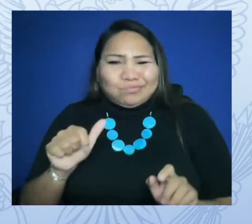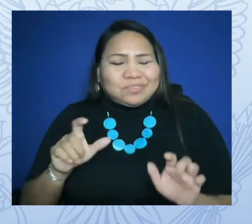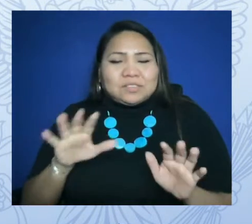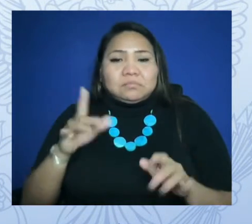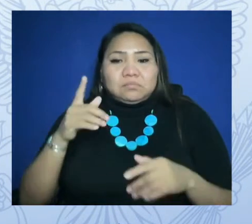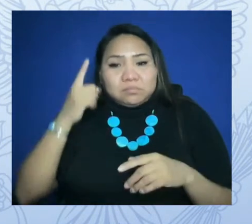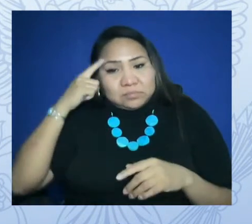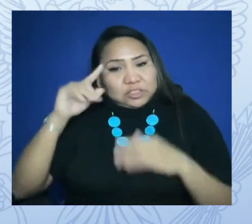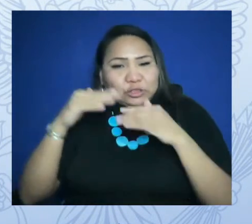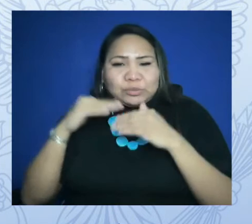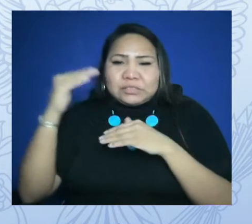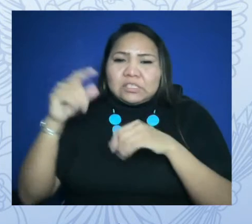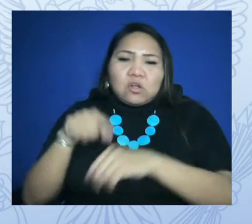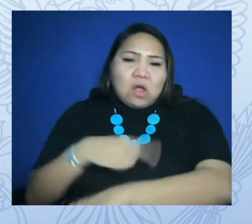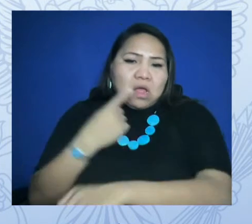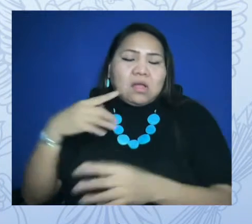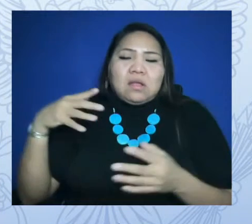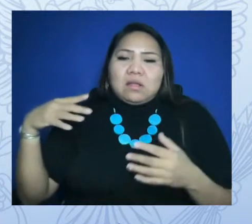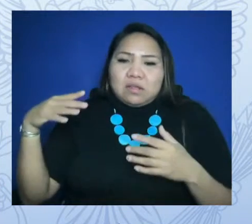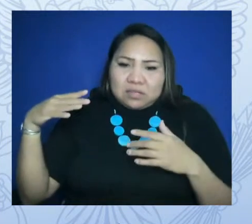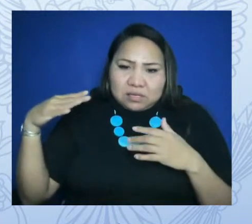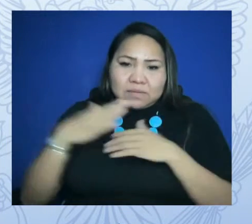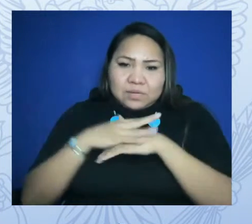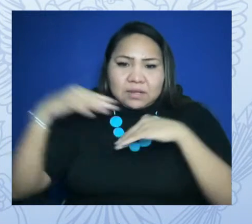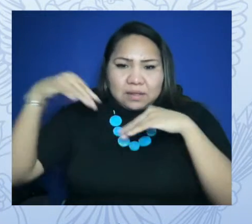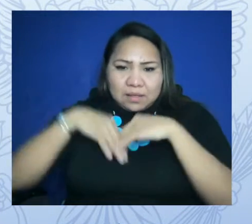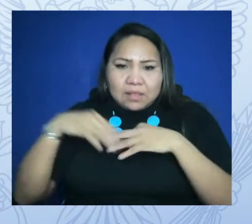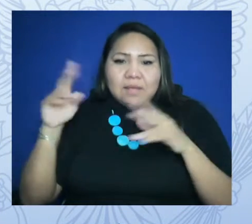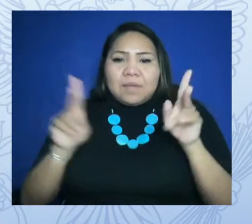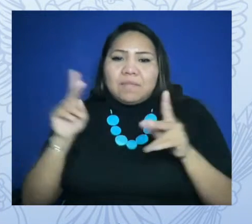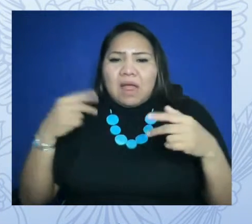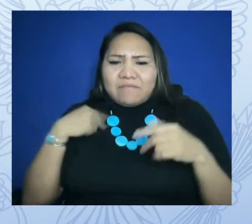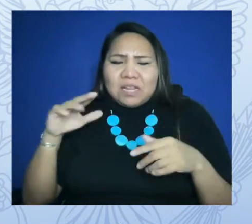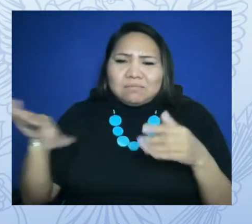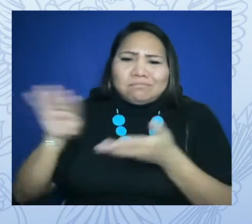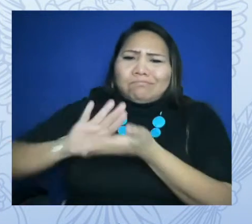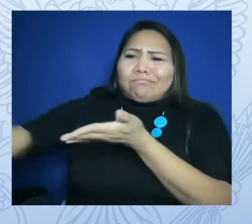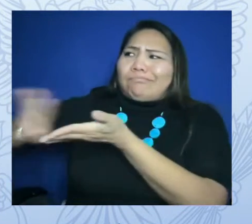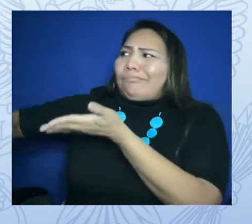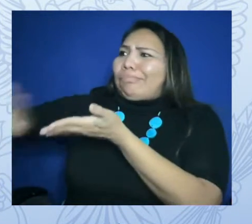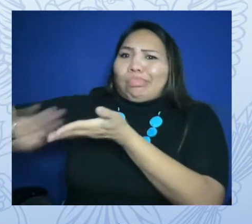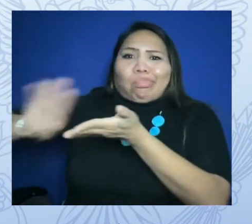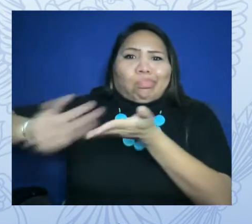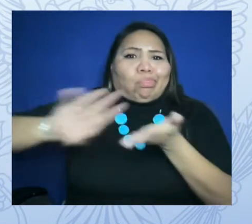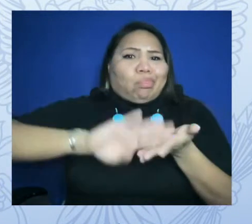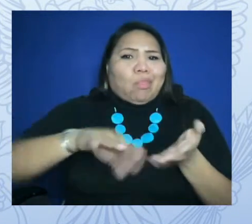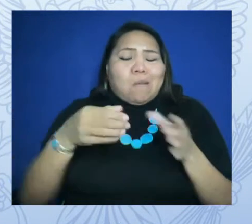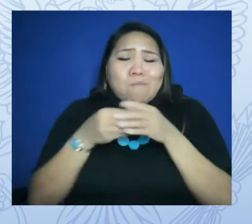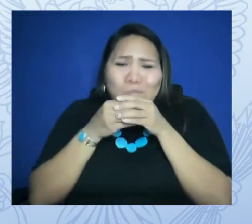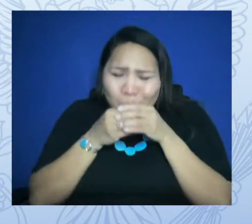We see that in the disproportionate and devastating impact of the COVID 19 pandemic had on native communities.